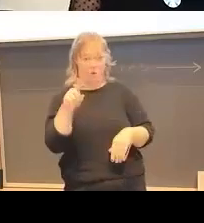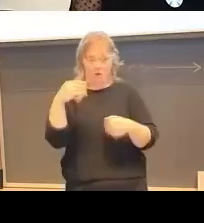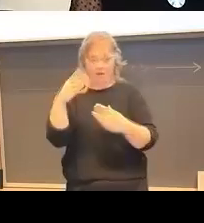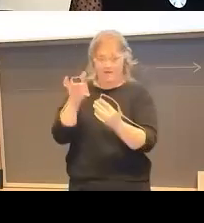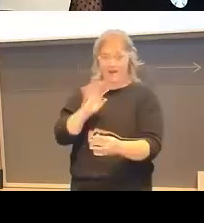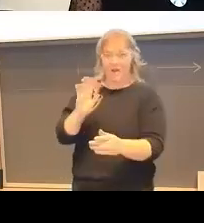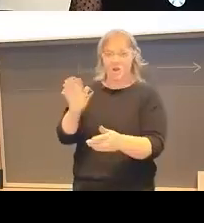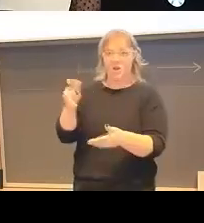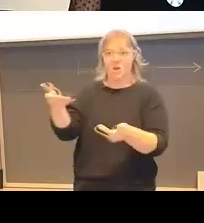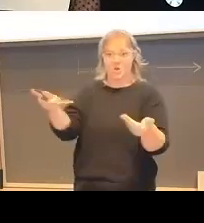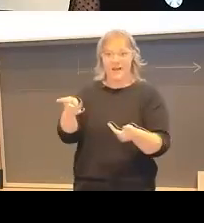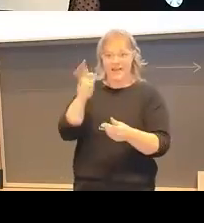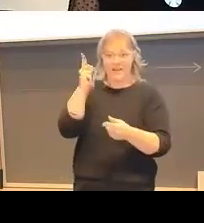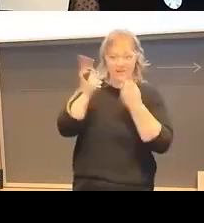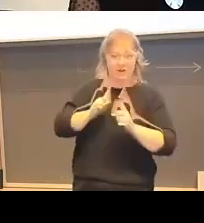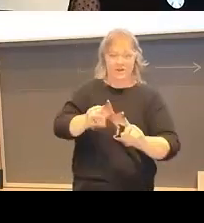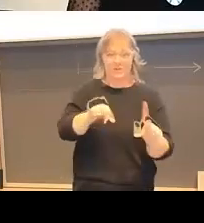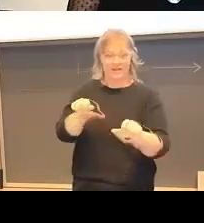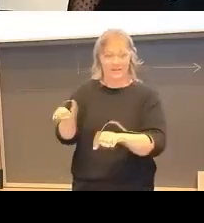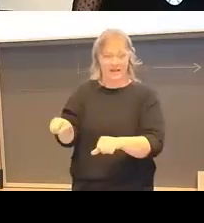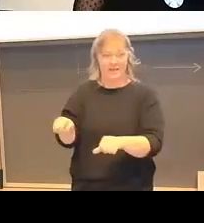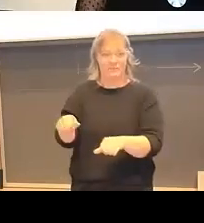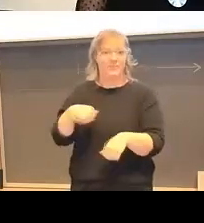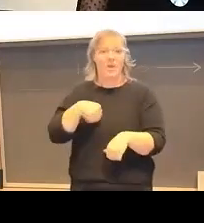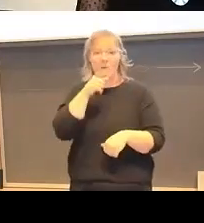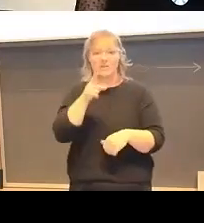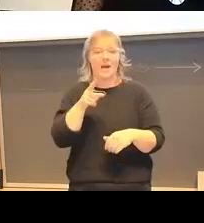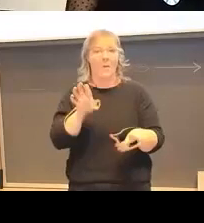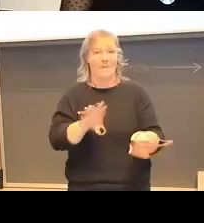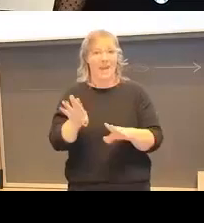them to consider a different possibility it wasn't about cutting a behavior out it was